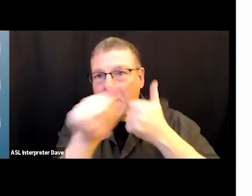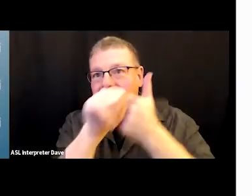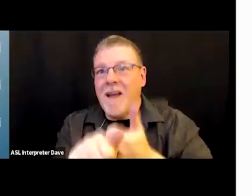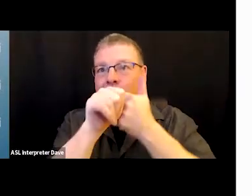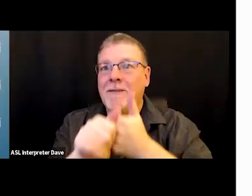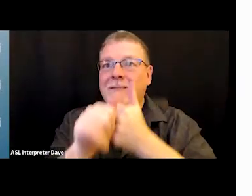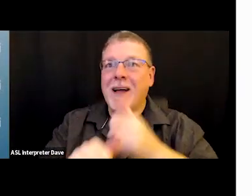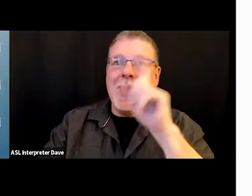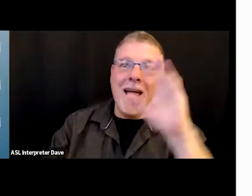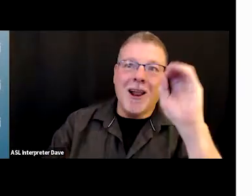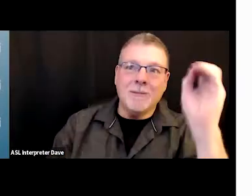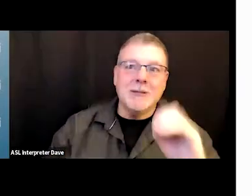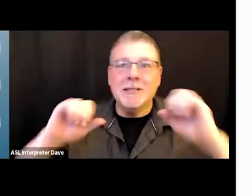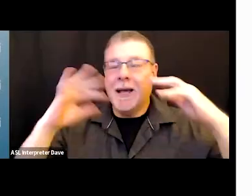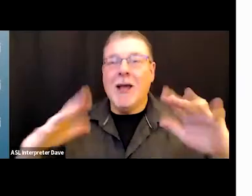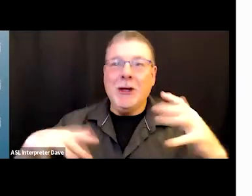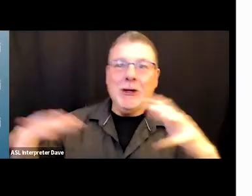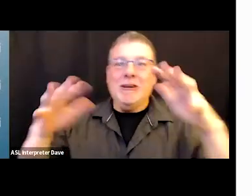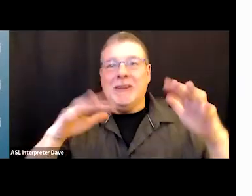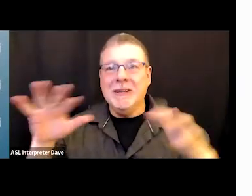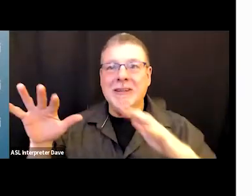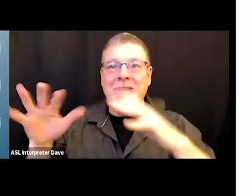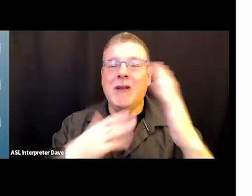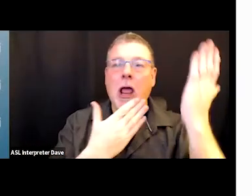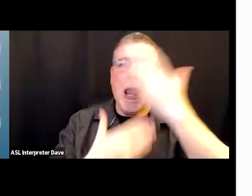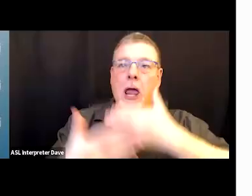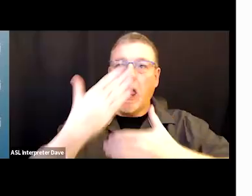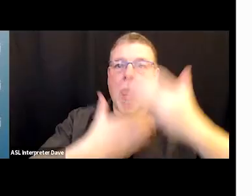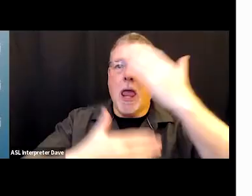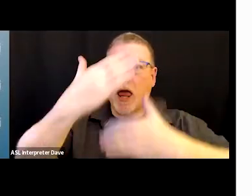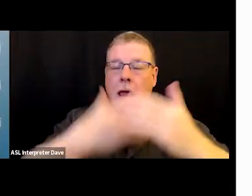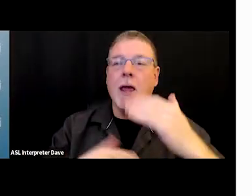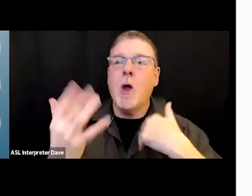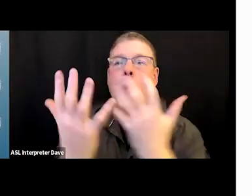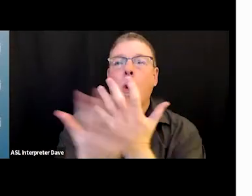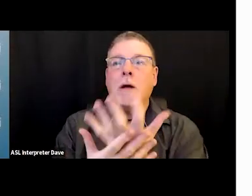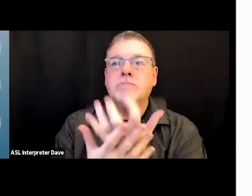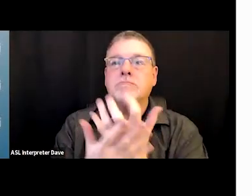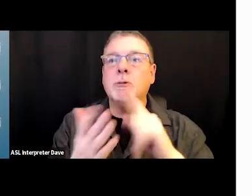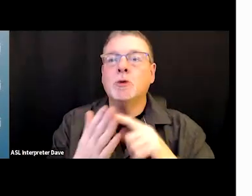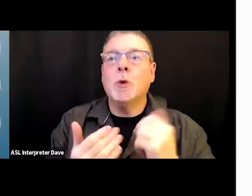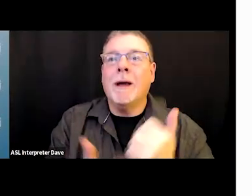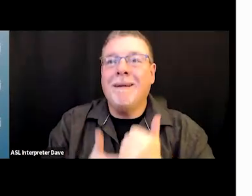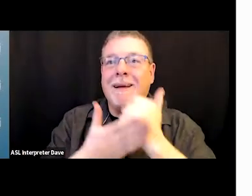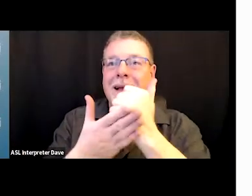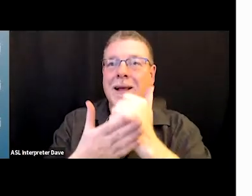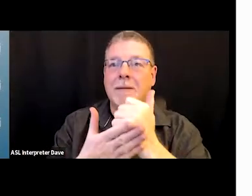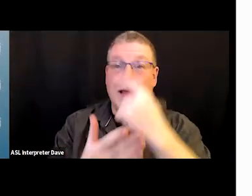And it's just this nervousness masked by eagerness to please, saying whatever they think